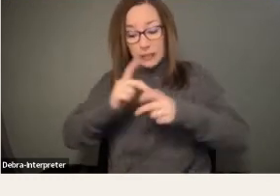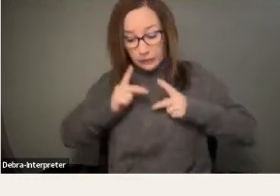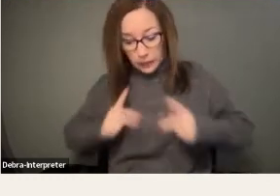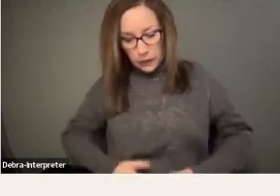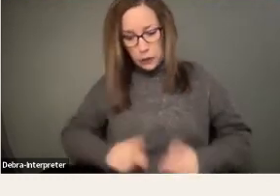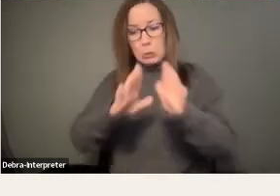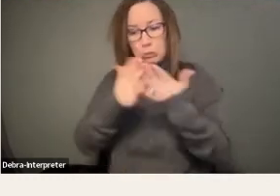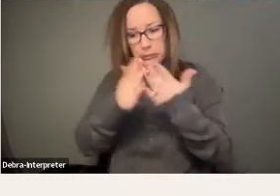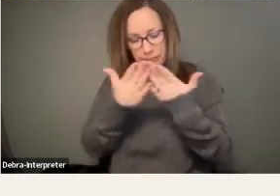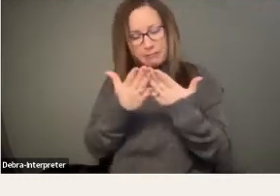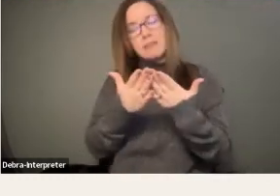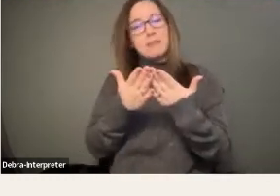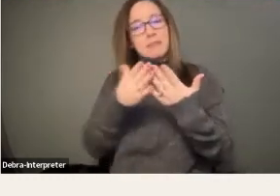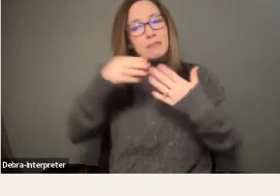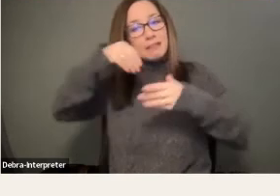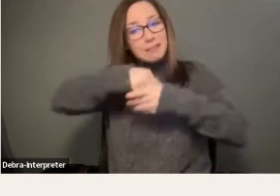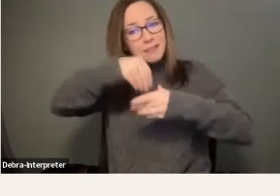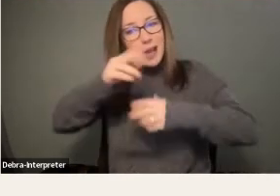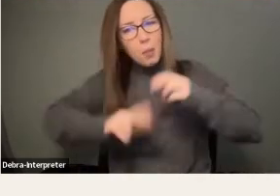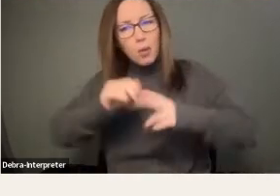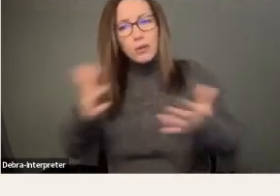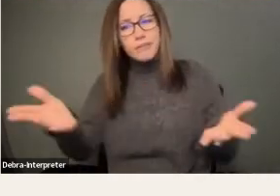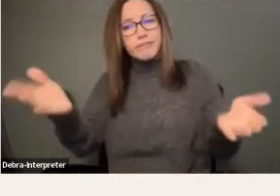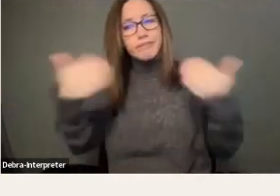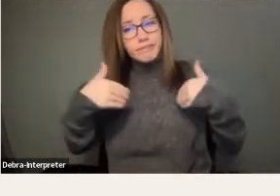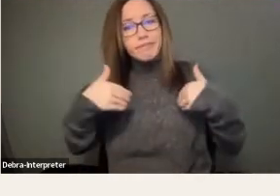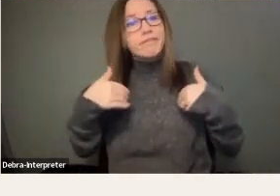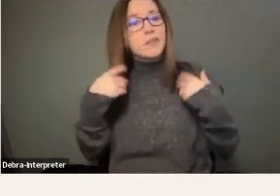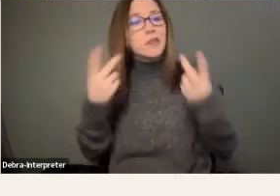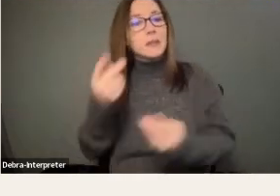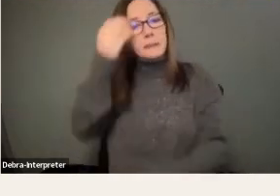if you need to access a special collections or any of